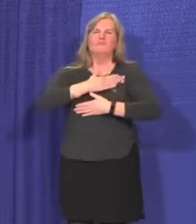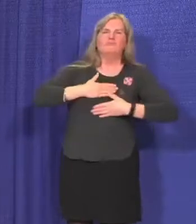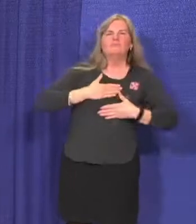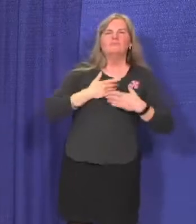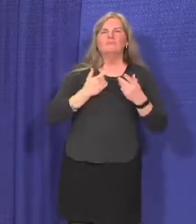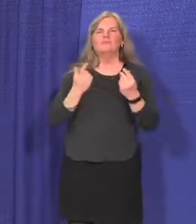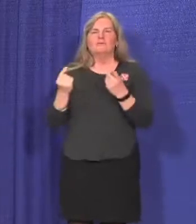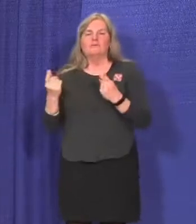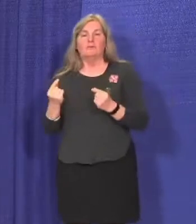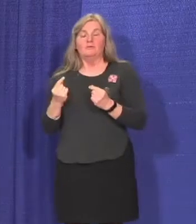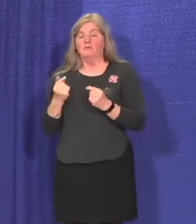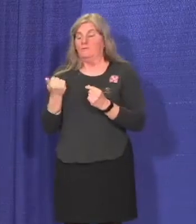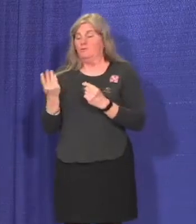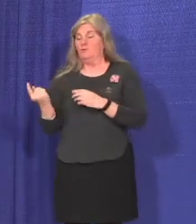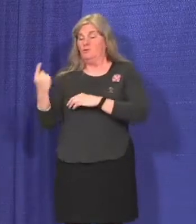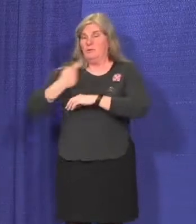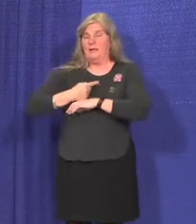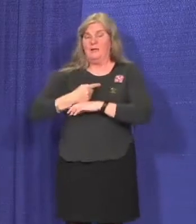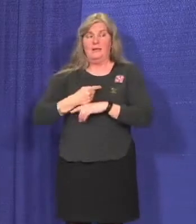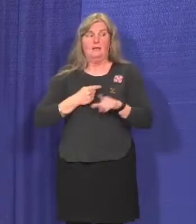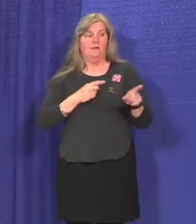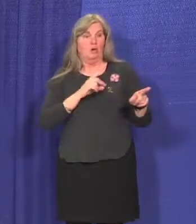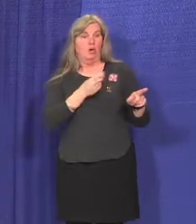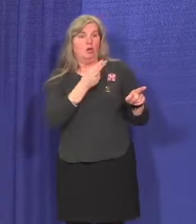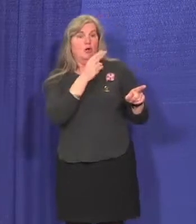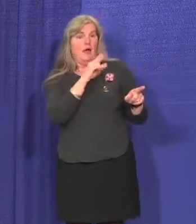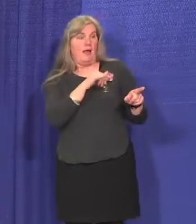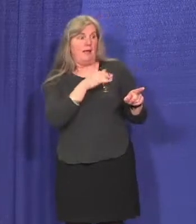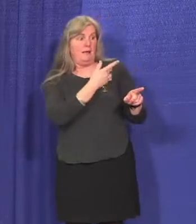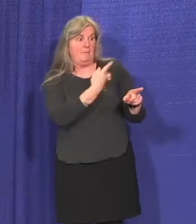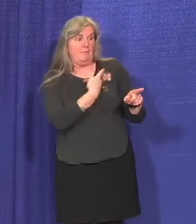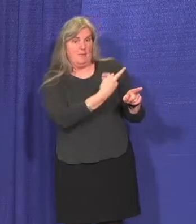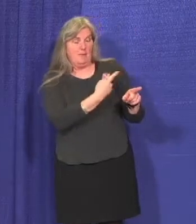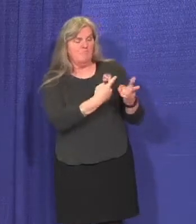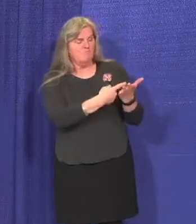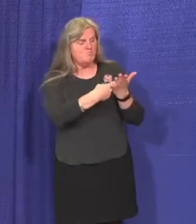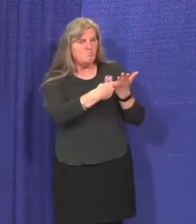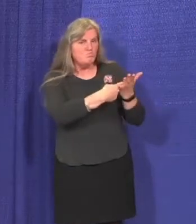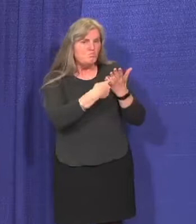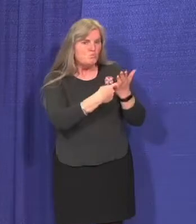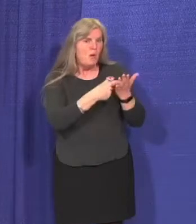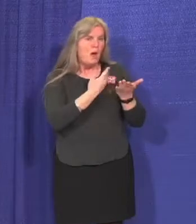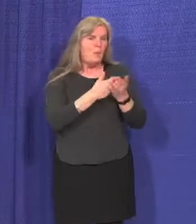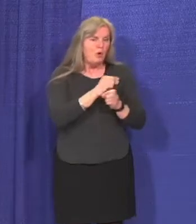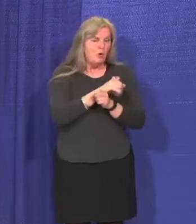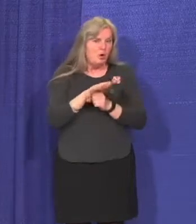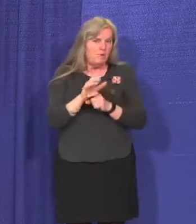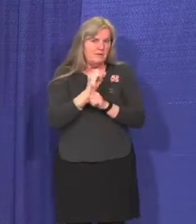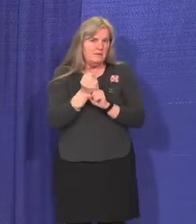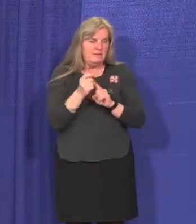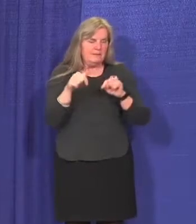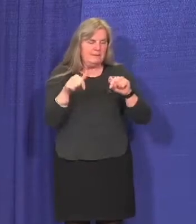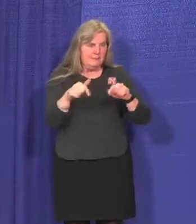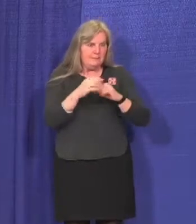things and brighter days. I know the recent weather makes you anxious to spend time